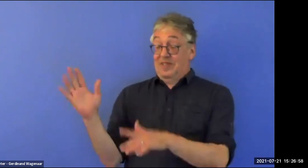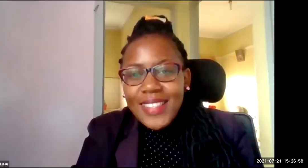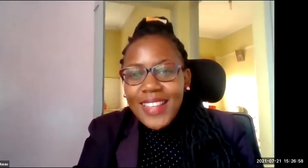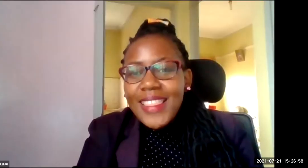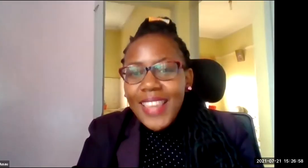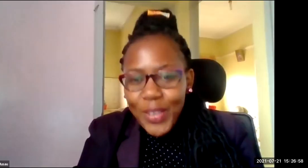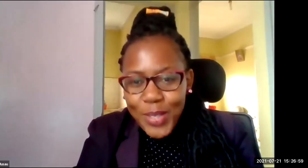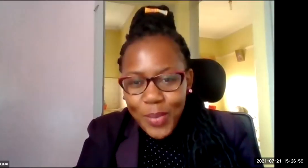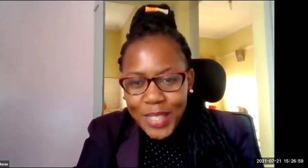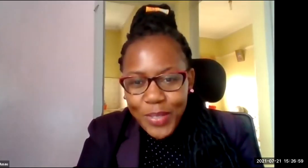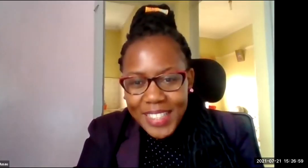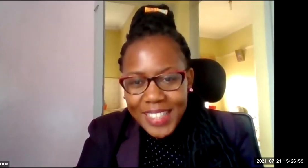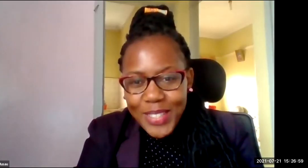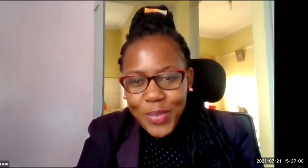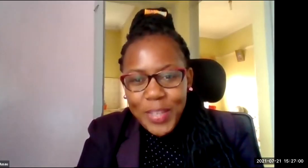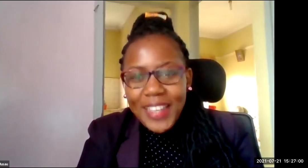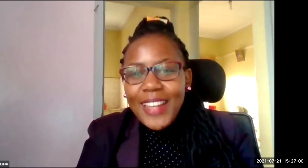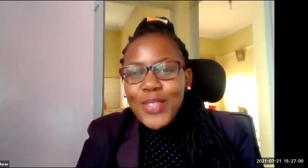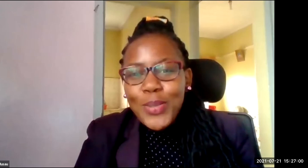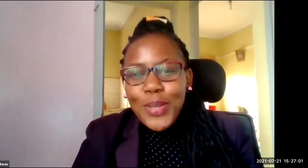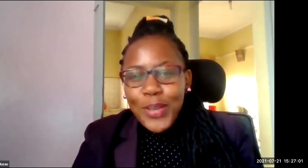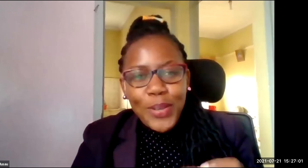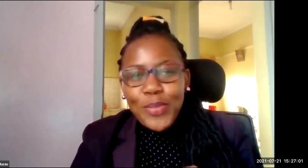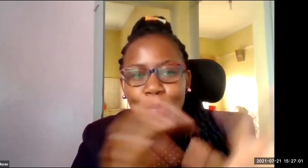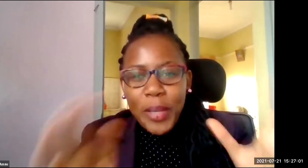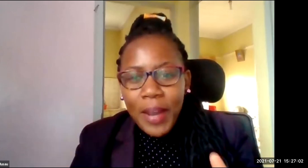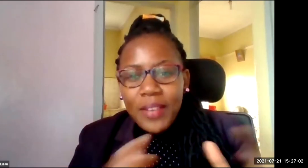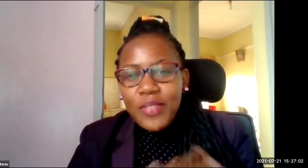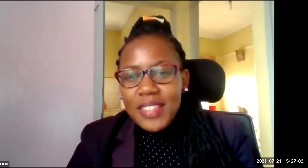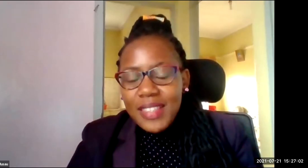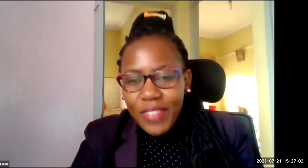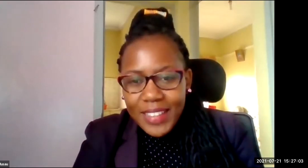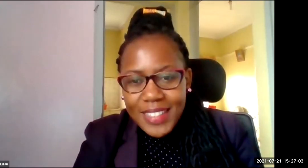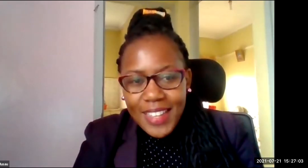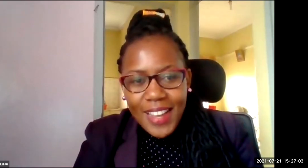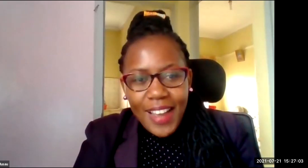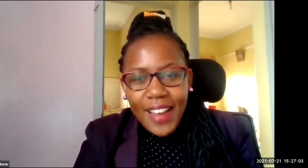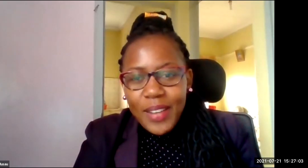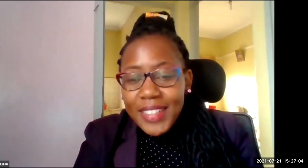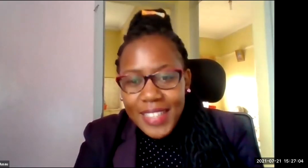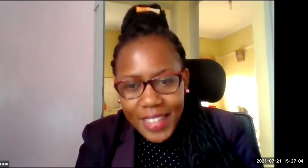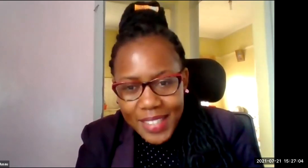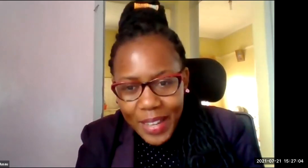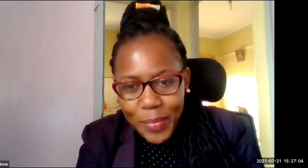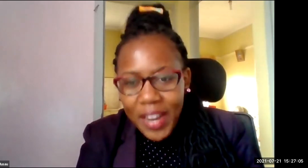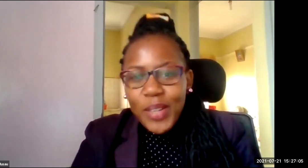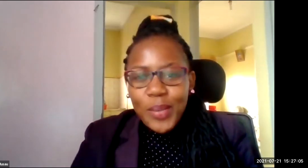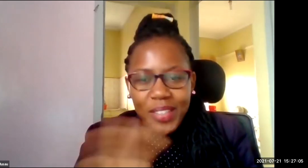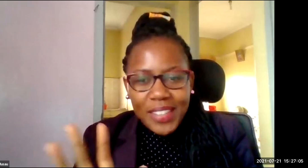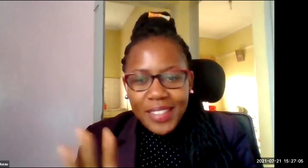Amazing. After such closing remarks, I cannot add anything. I would just say thank you so much